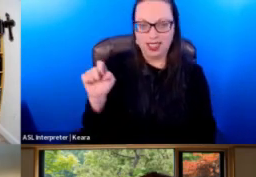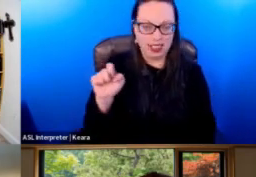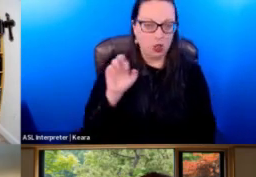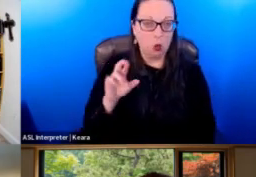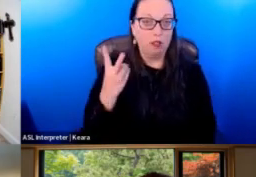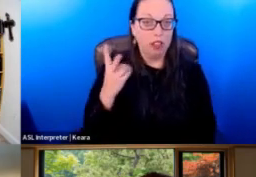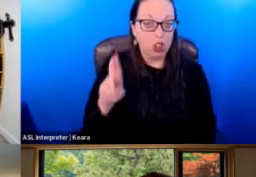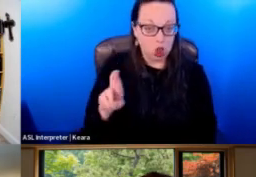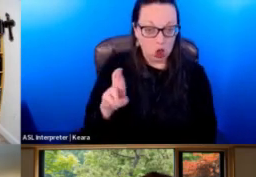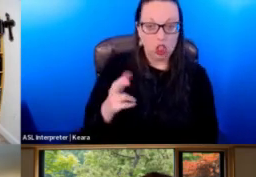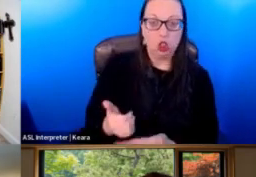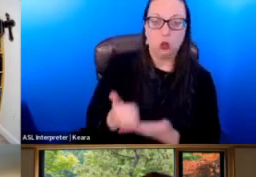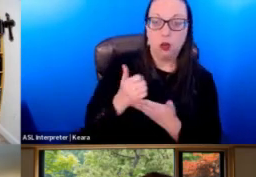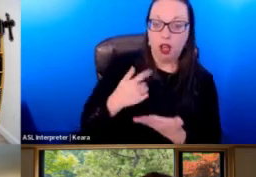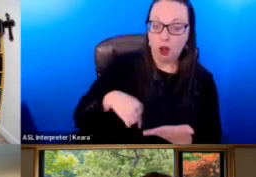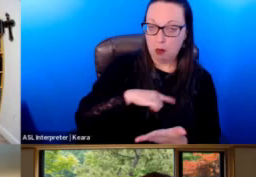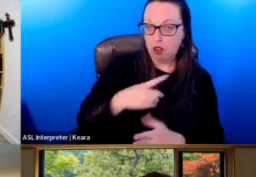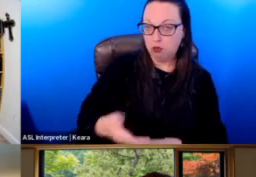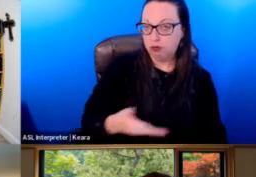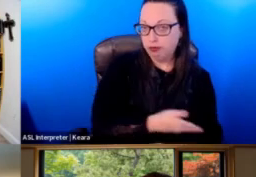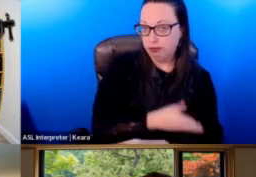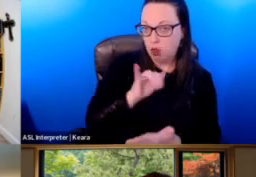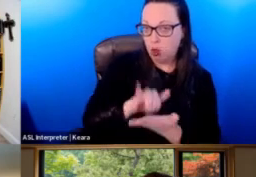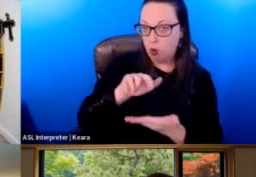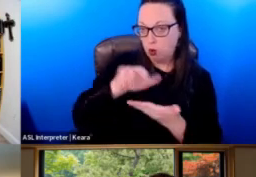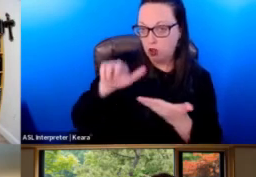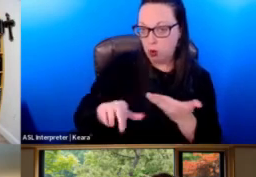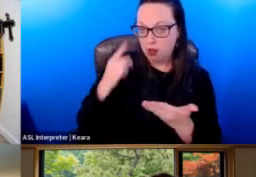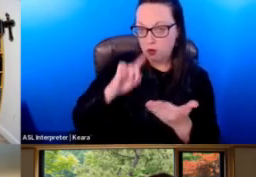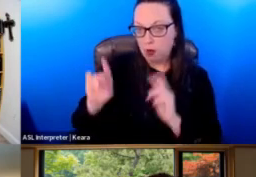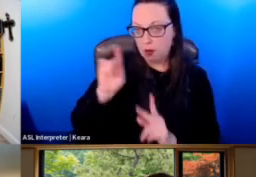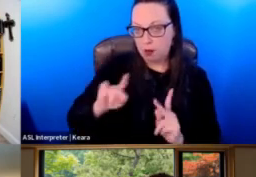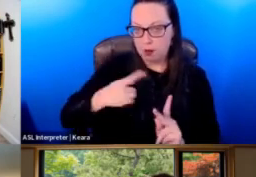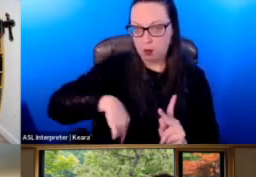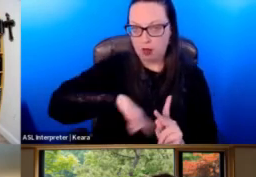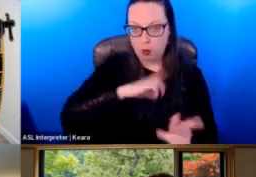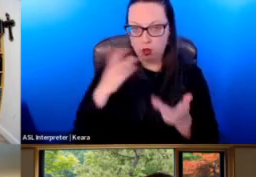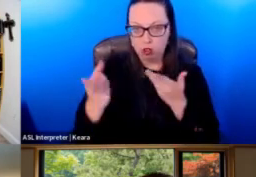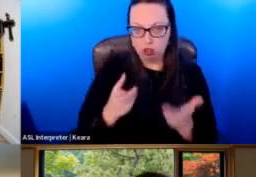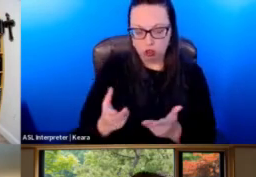needle on employment, because we want to be creative in the beta, and the TA products and the